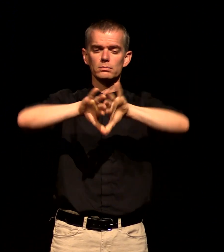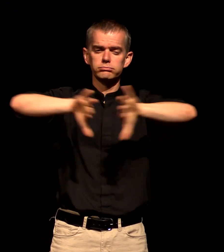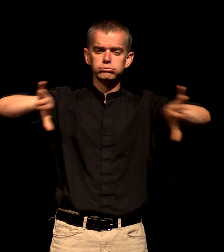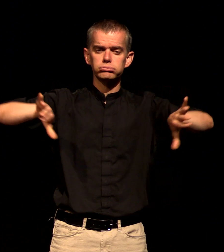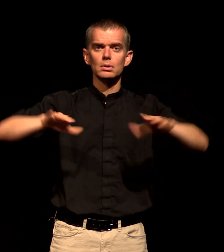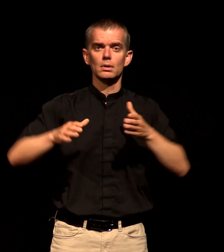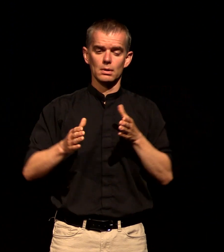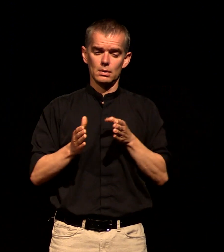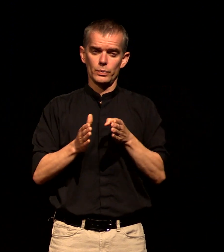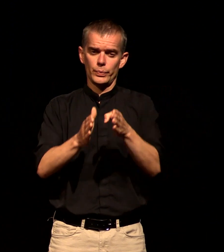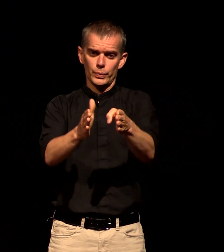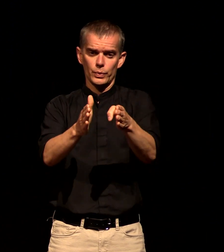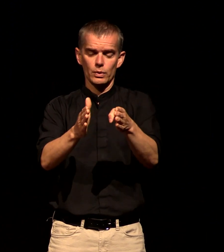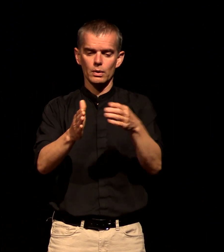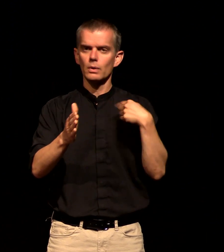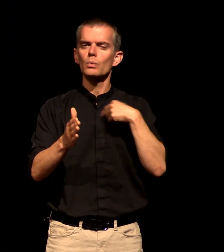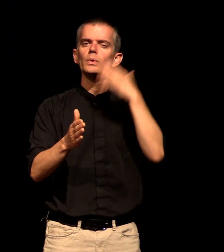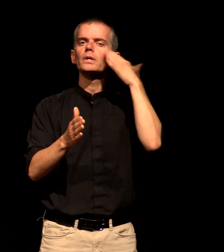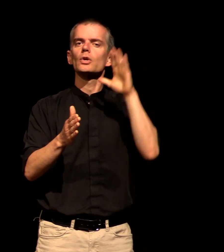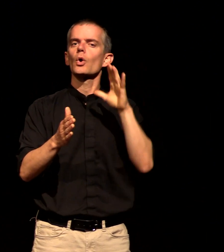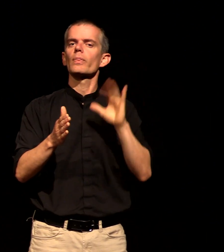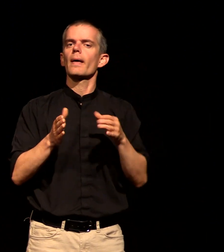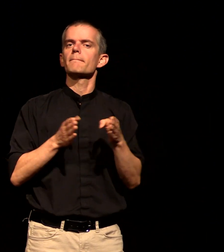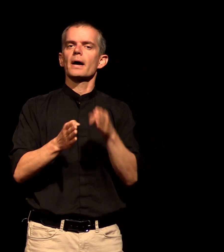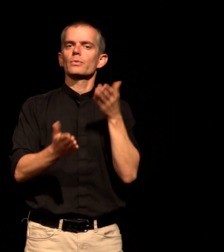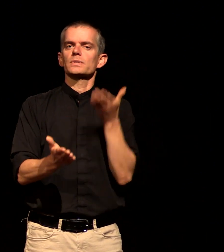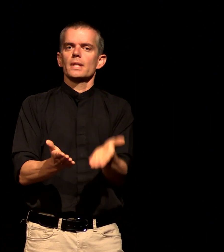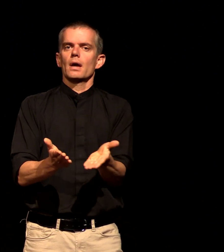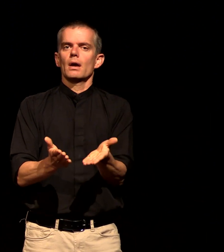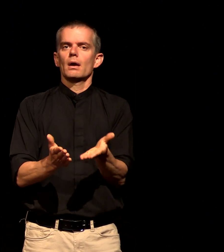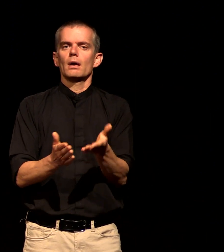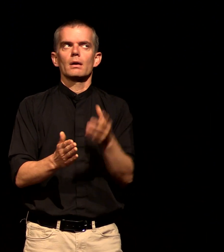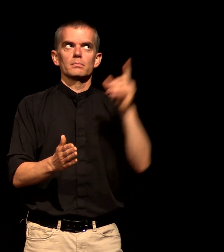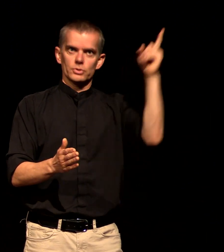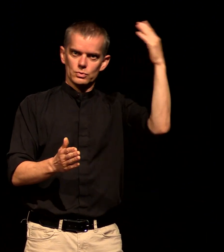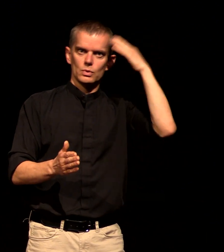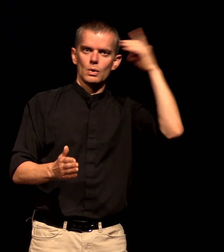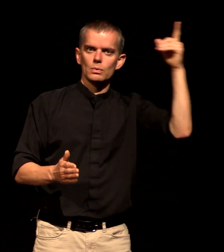sea, your pathway through the mighty waters, a pathway, no one